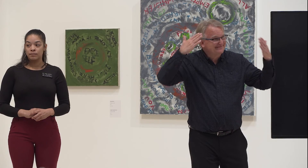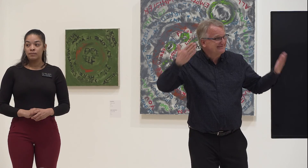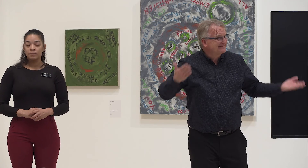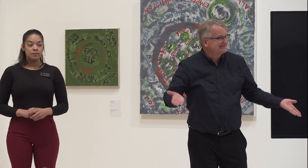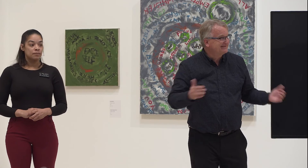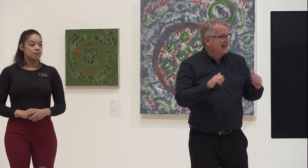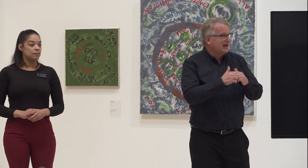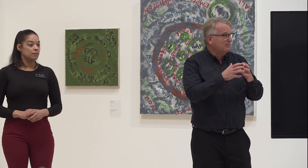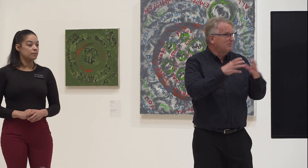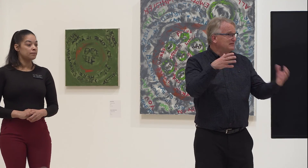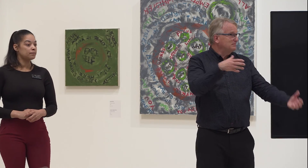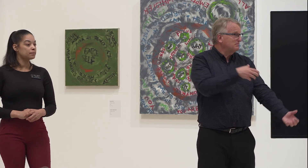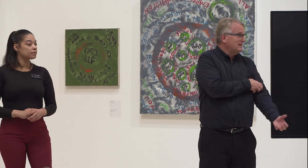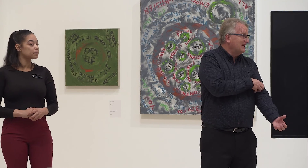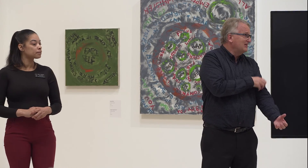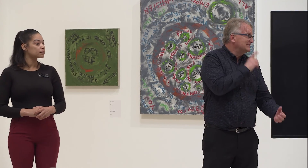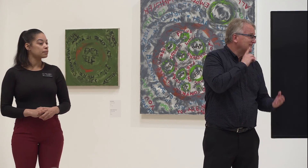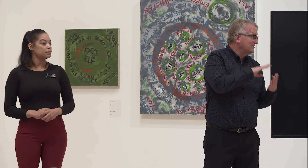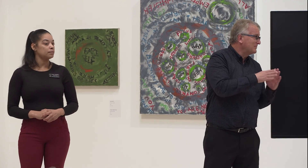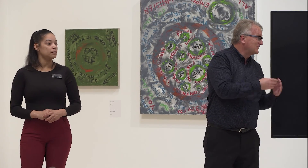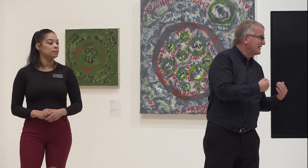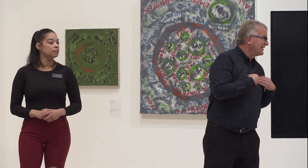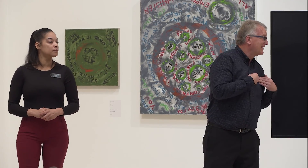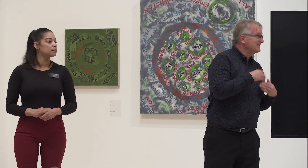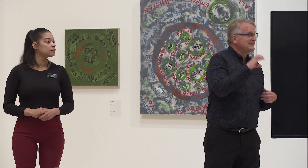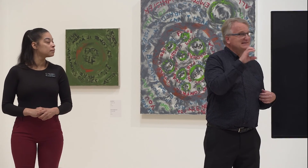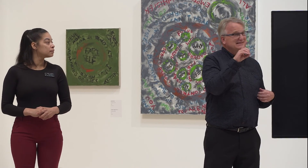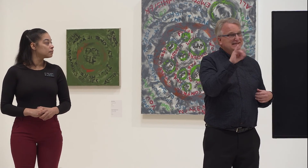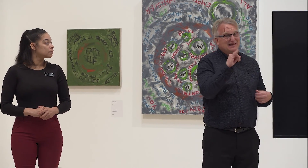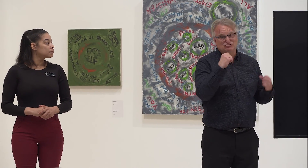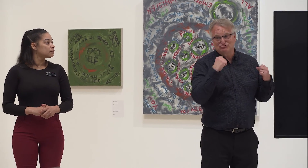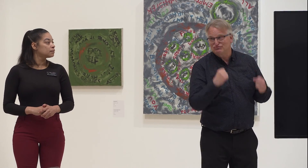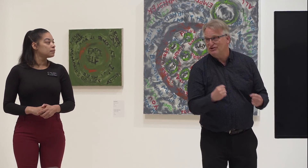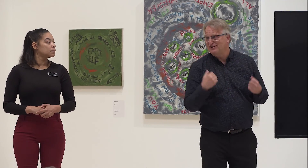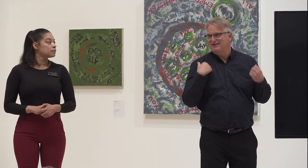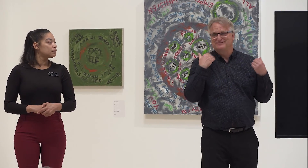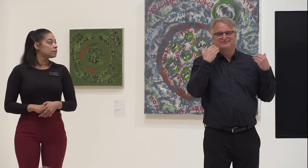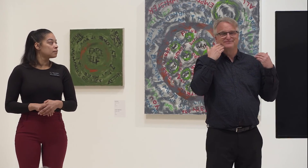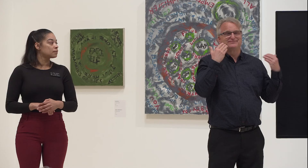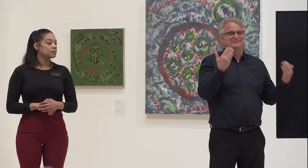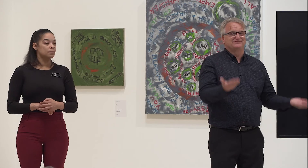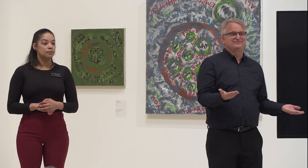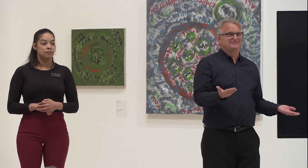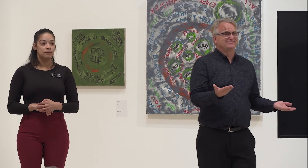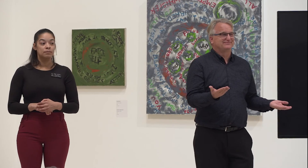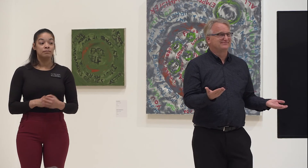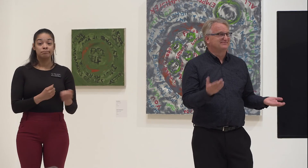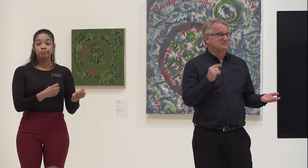You might have more knowledge and power than you realize you have, right? The strength and the necessity